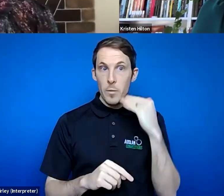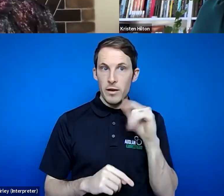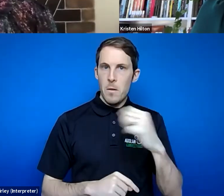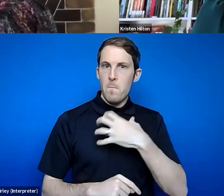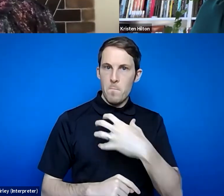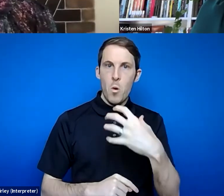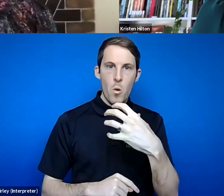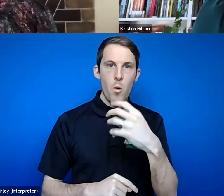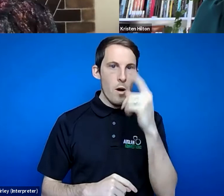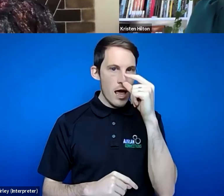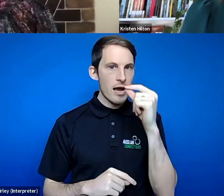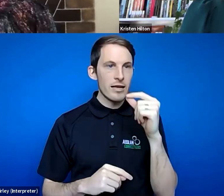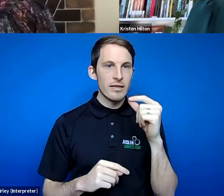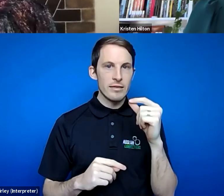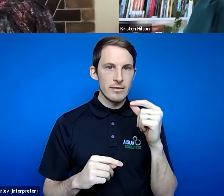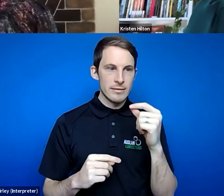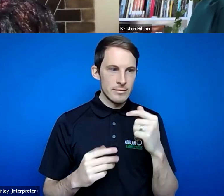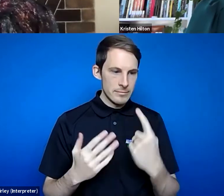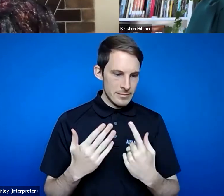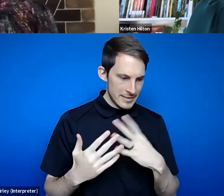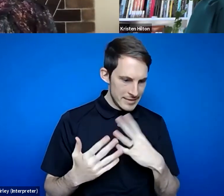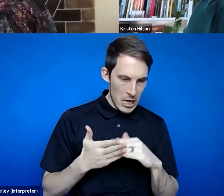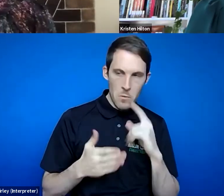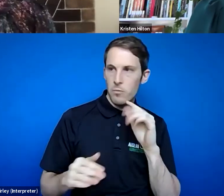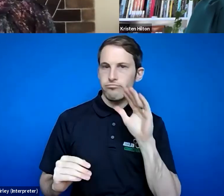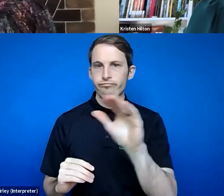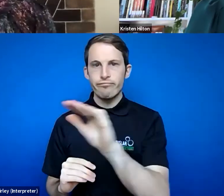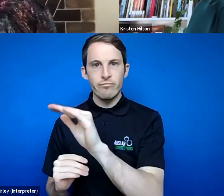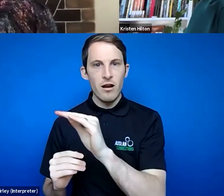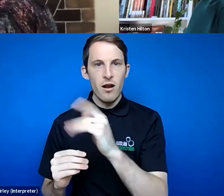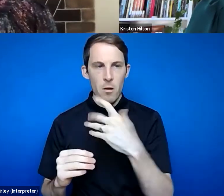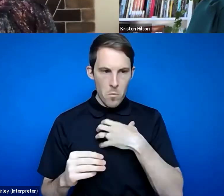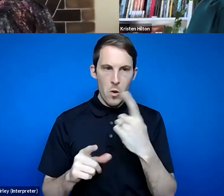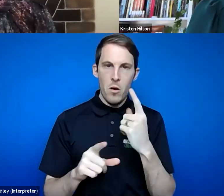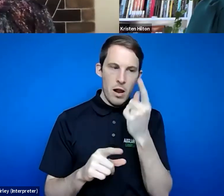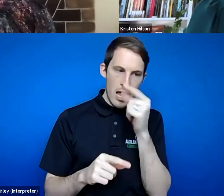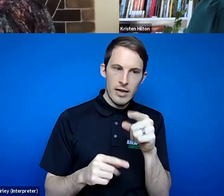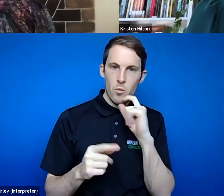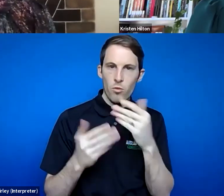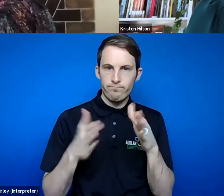in help-seeking behaviours, they are more likely to talk about mental health. I think